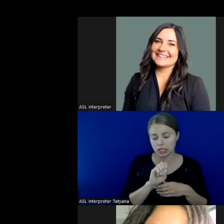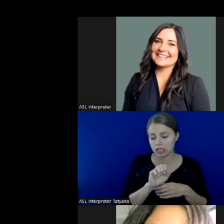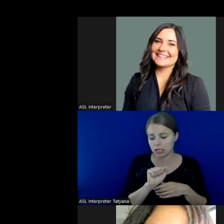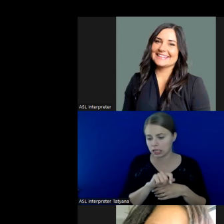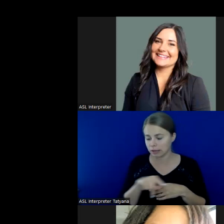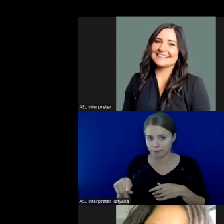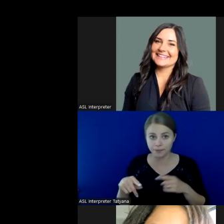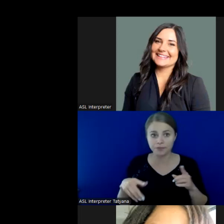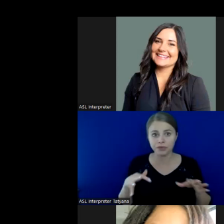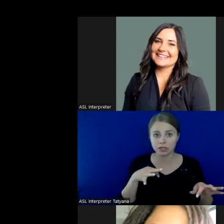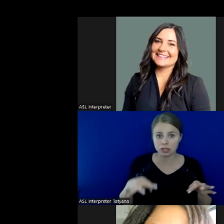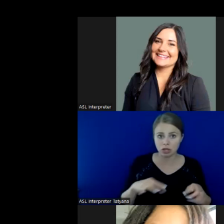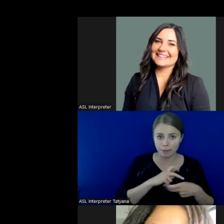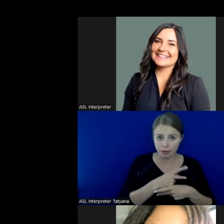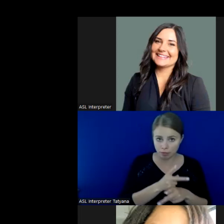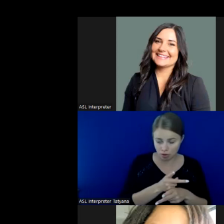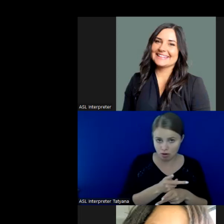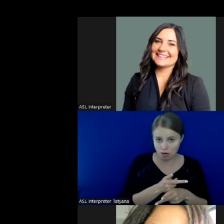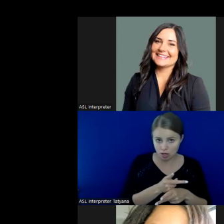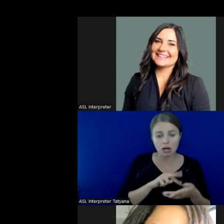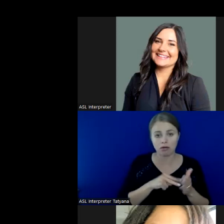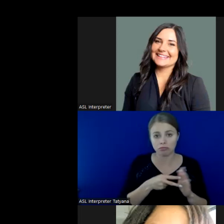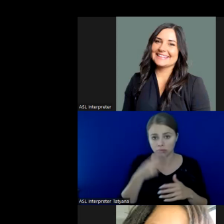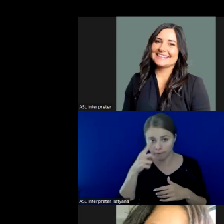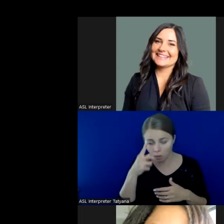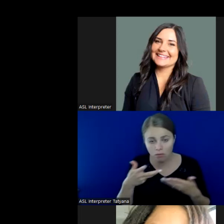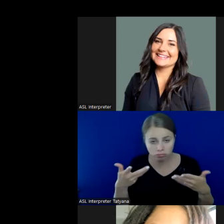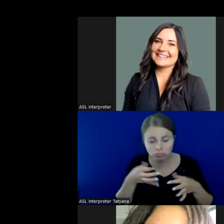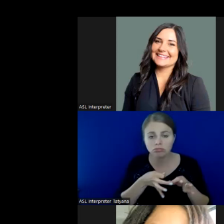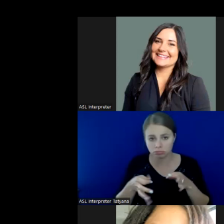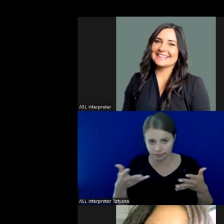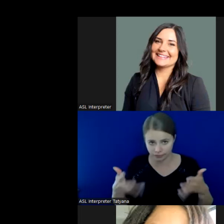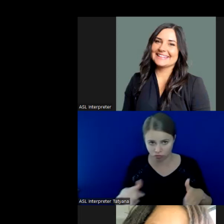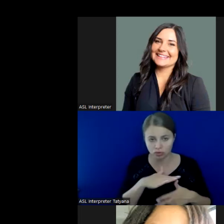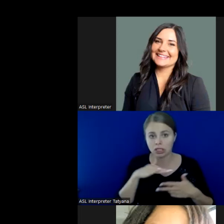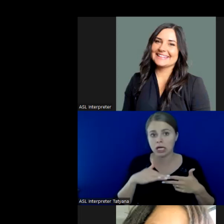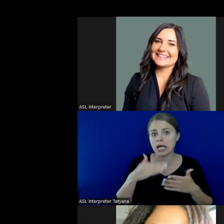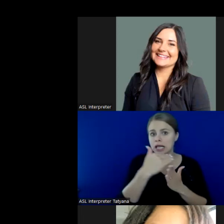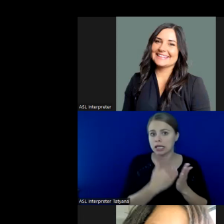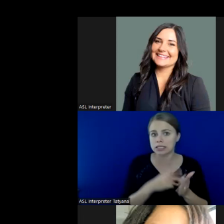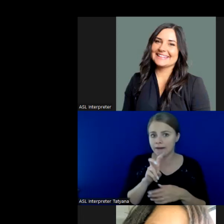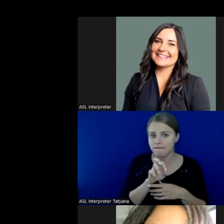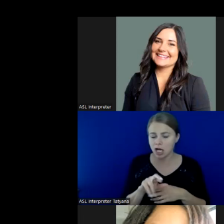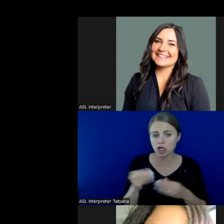It described what the product is and what its purpose was. It listed the vendor's sales contact information.